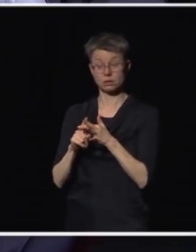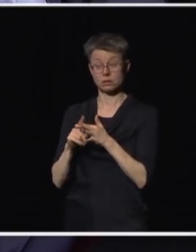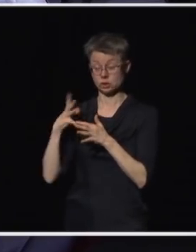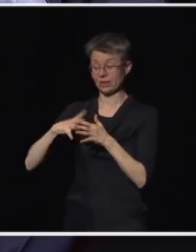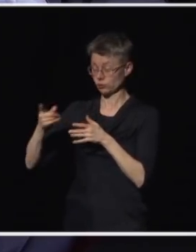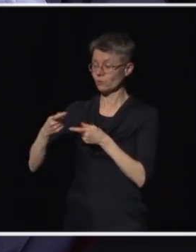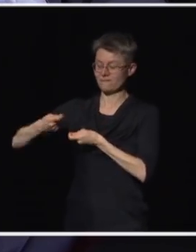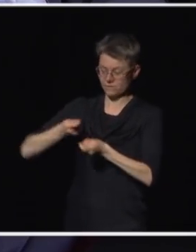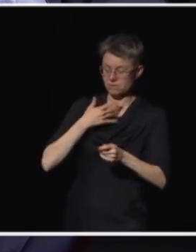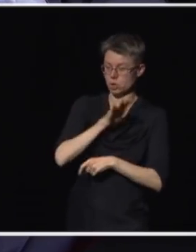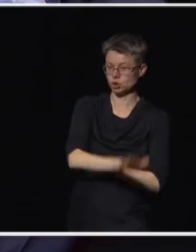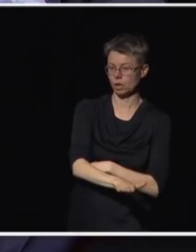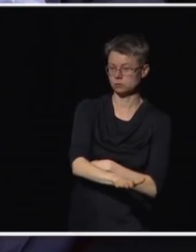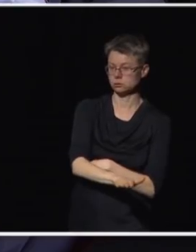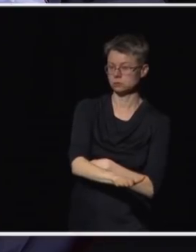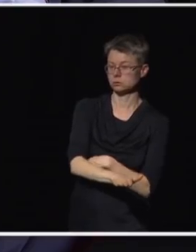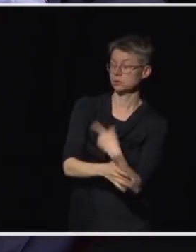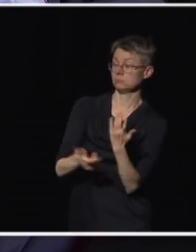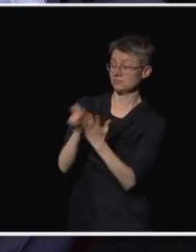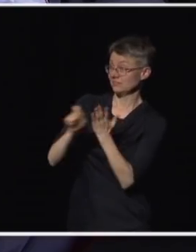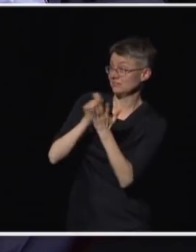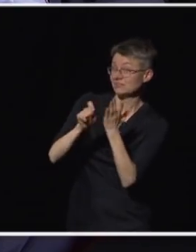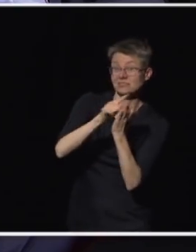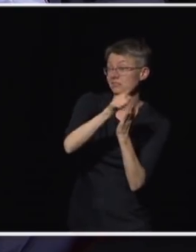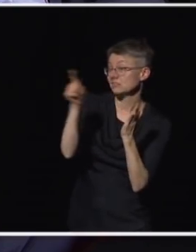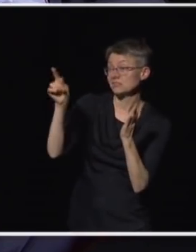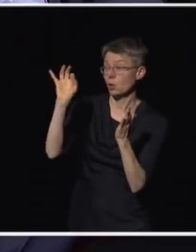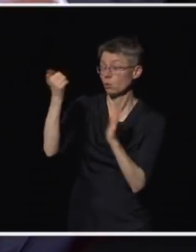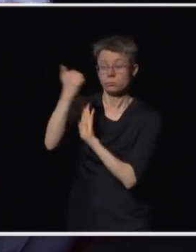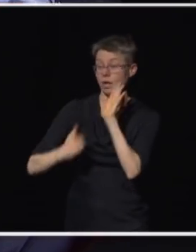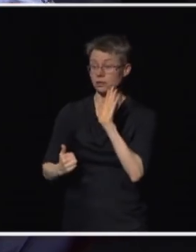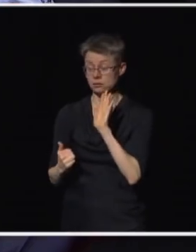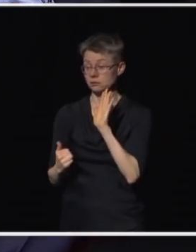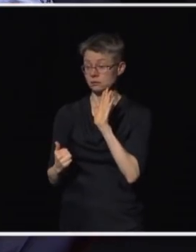I couldn't sell my writing anywhere. What changed?